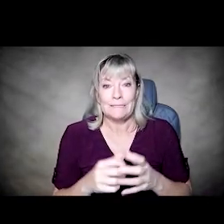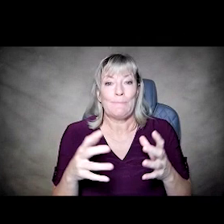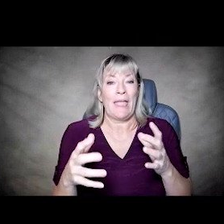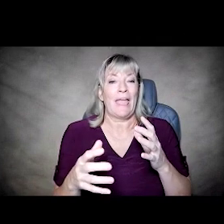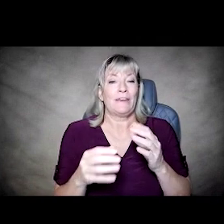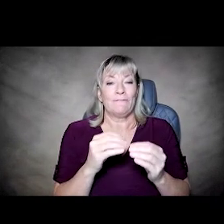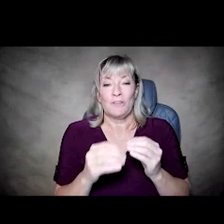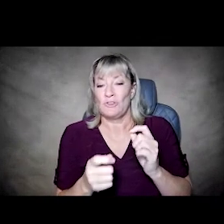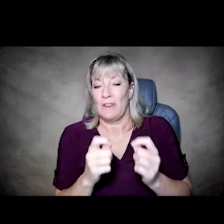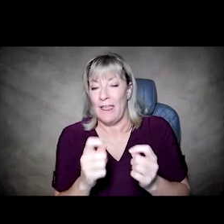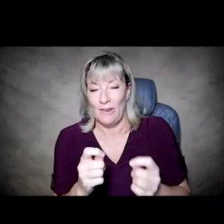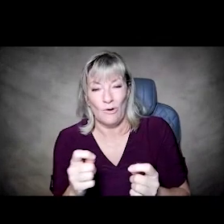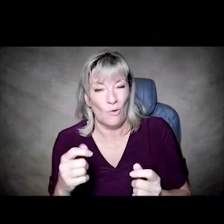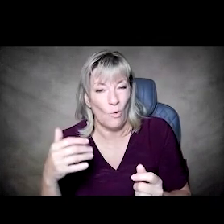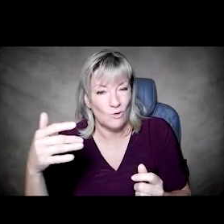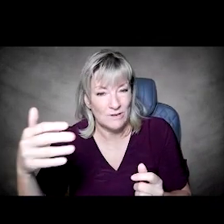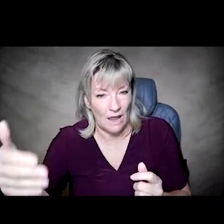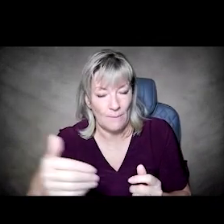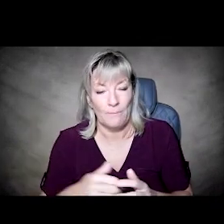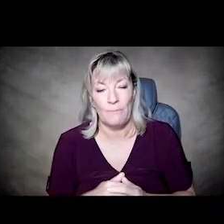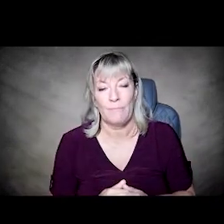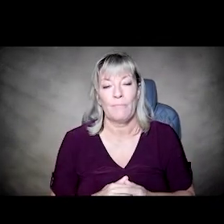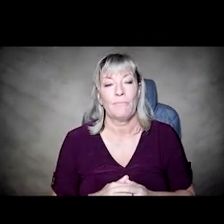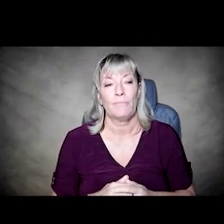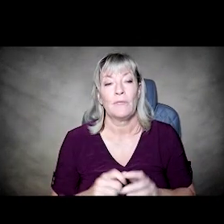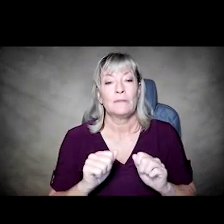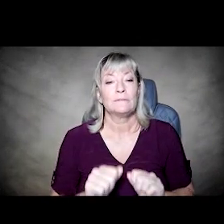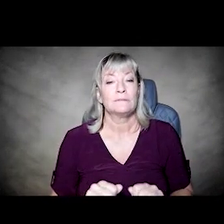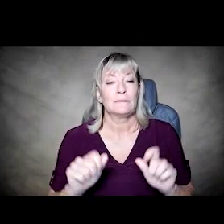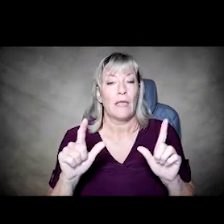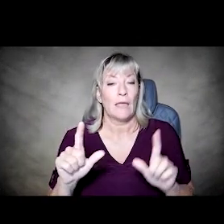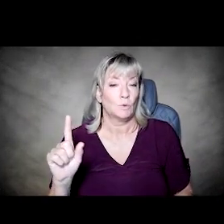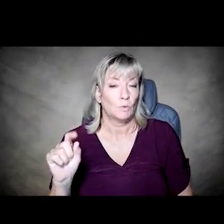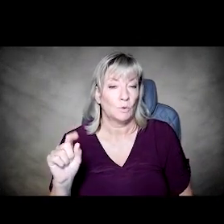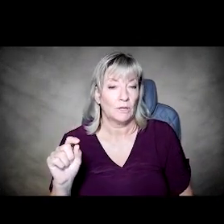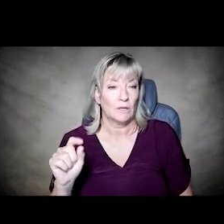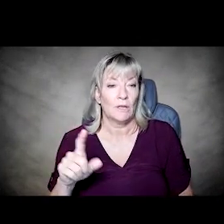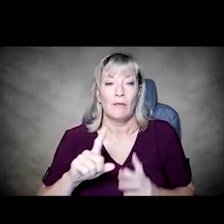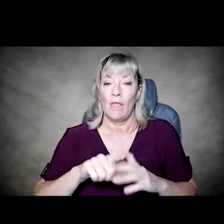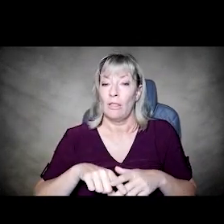your website over time. Slide 20, Launch